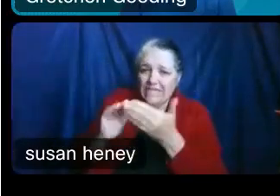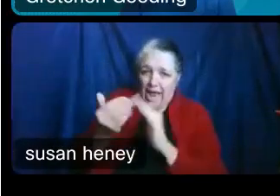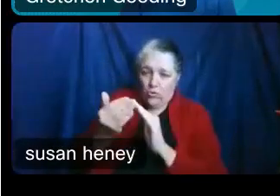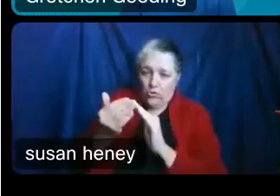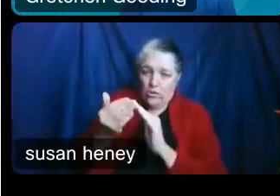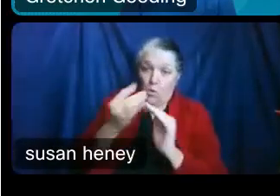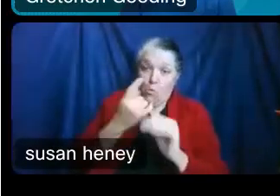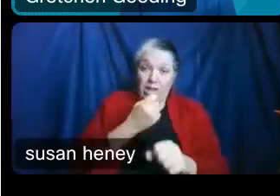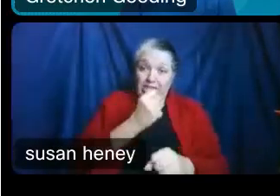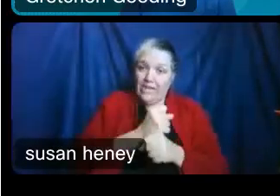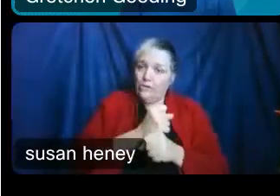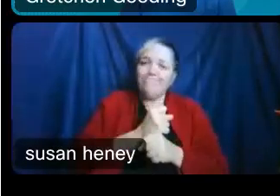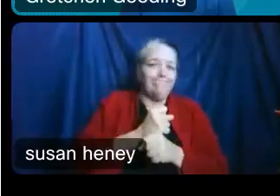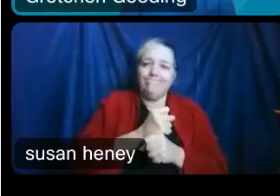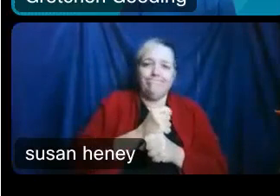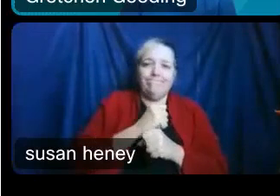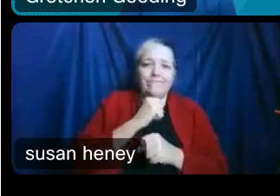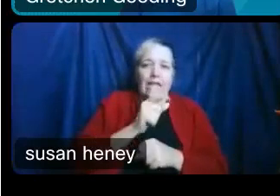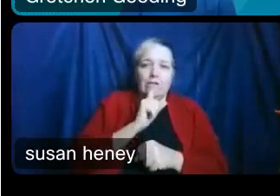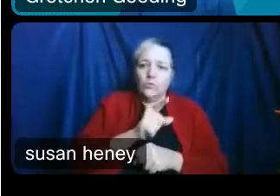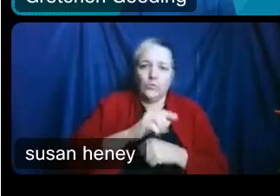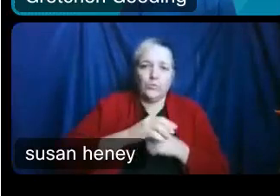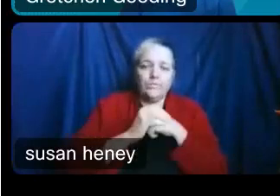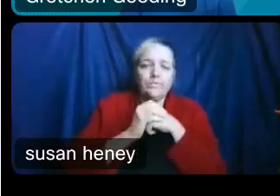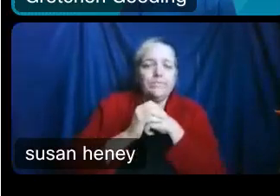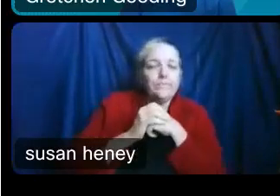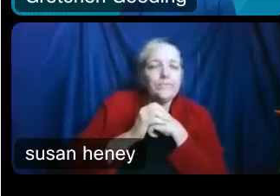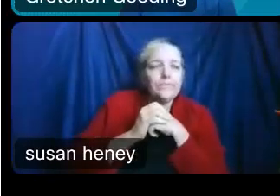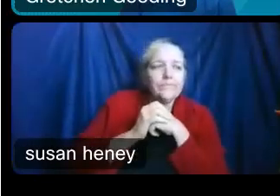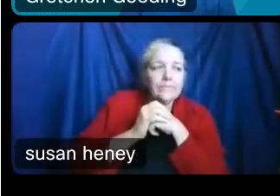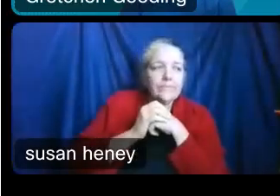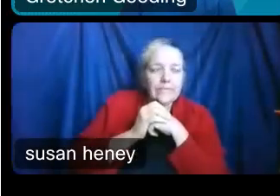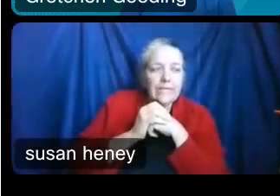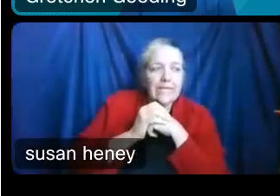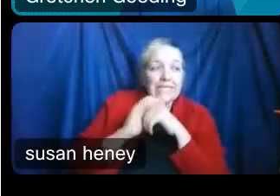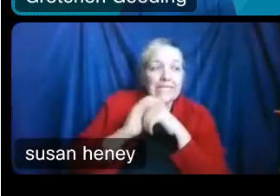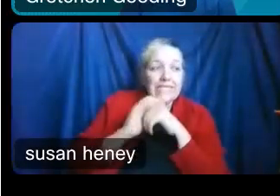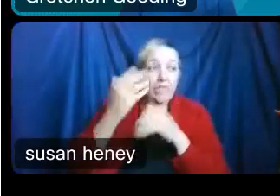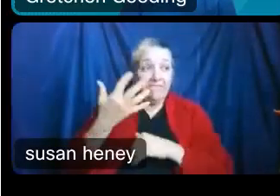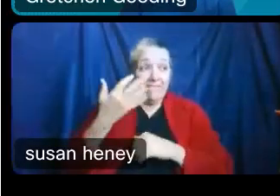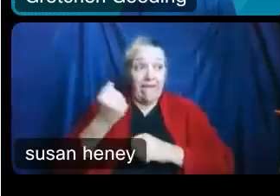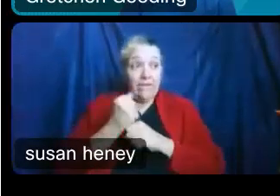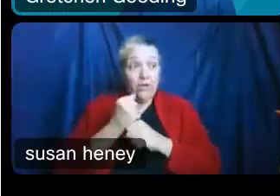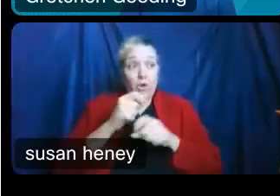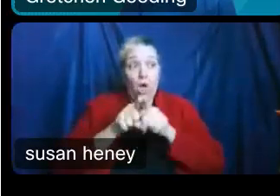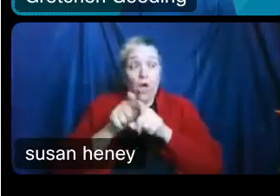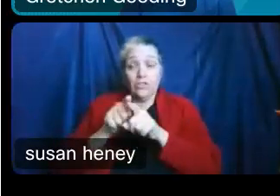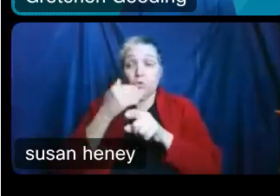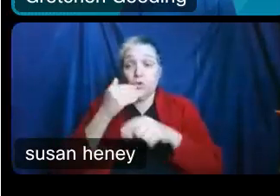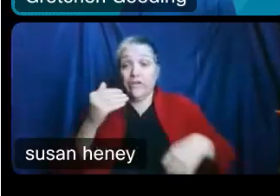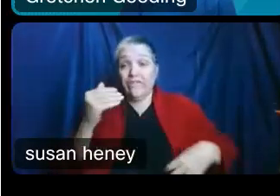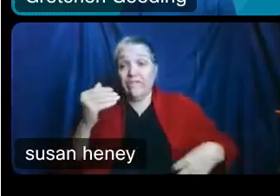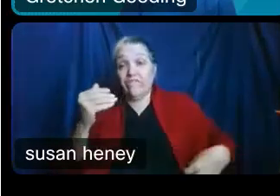estimates. Similarly, 5-year estimates are also great for making comparisons across subpopulations,